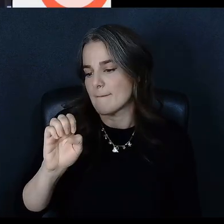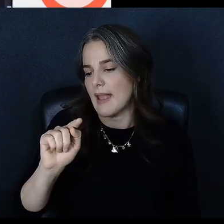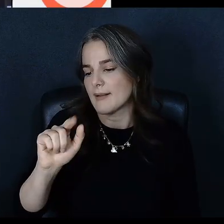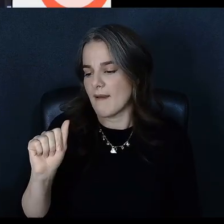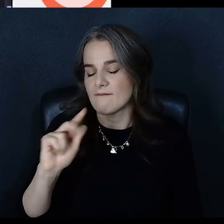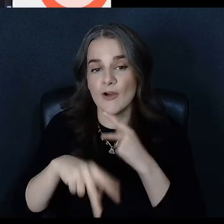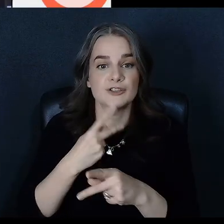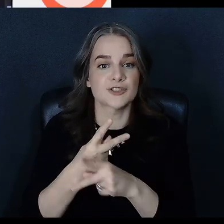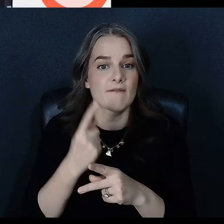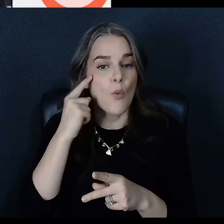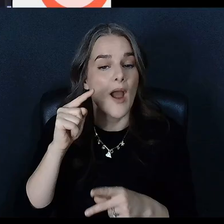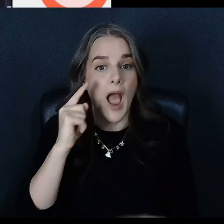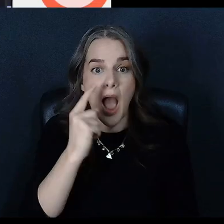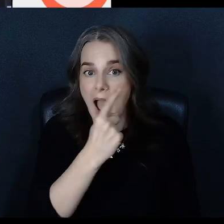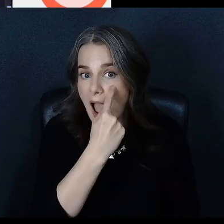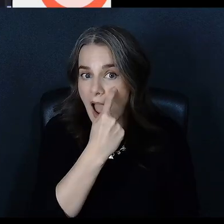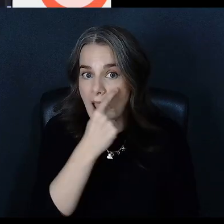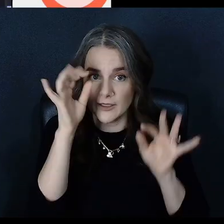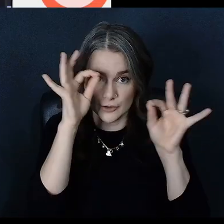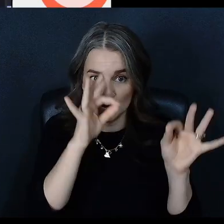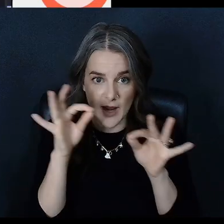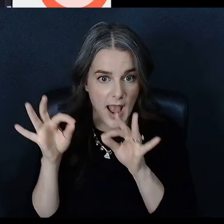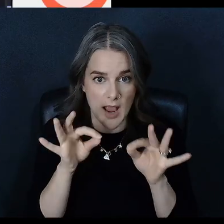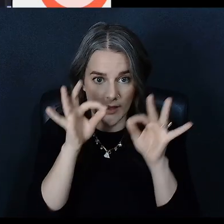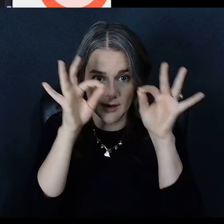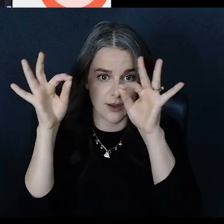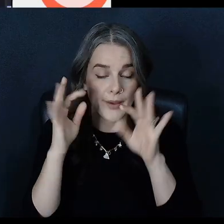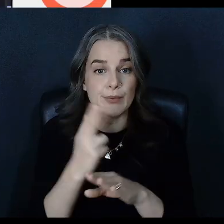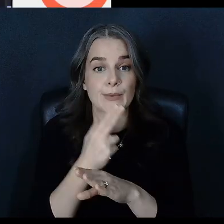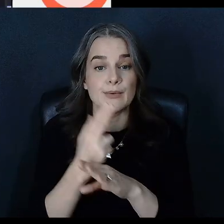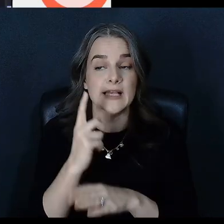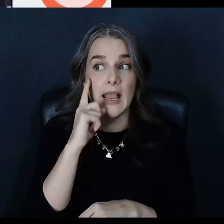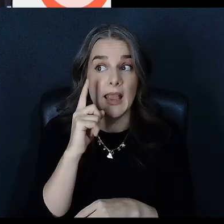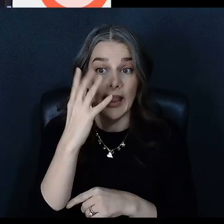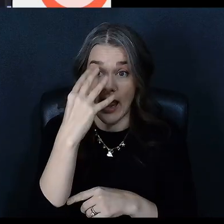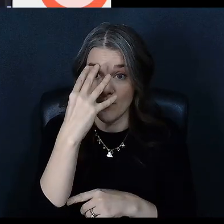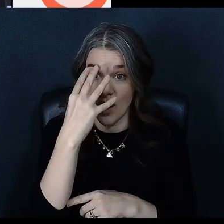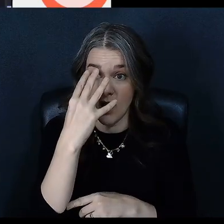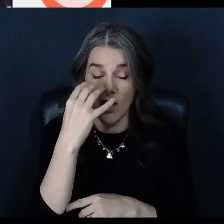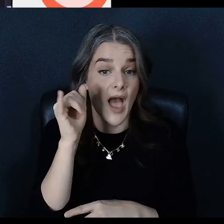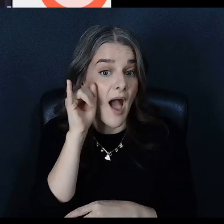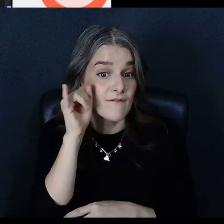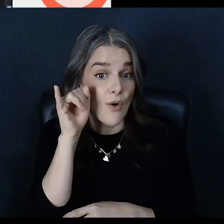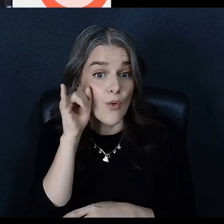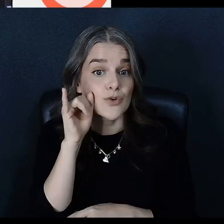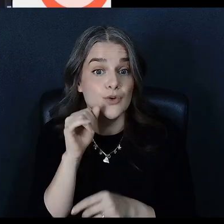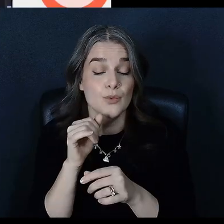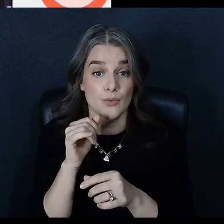So you can use the camera on your iPhone to watch your eyes, and it will move a cursor on the screen of your phone.